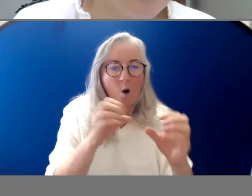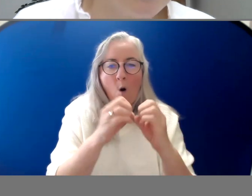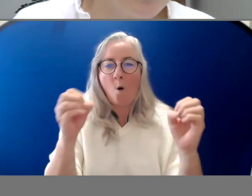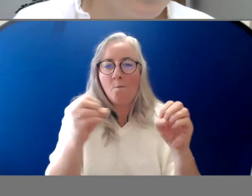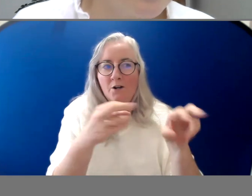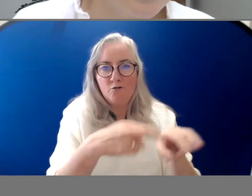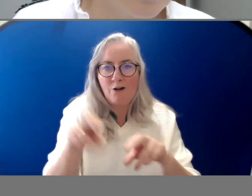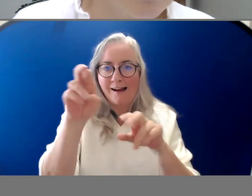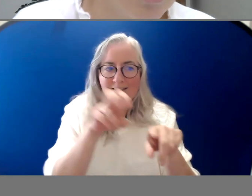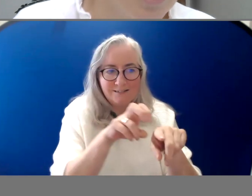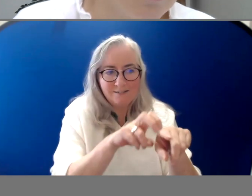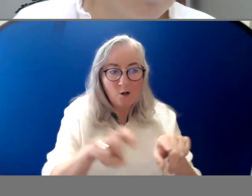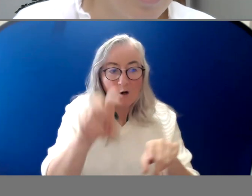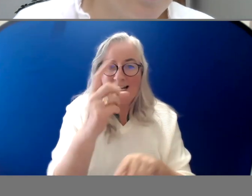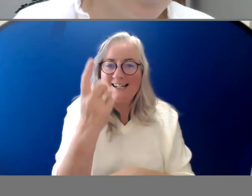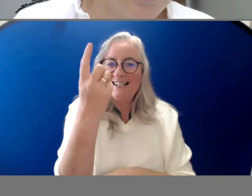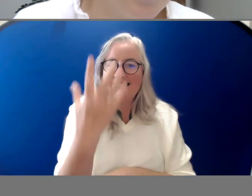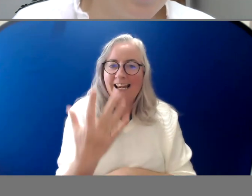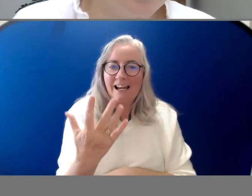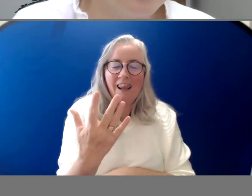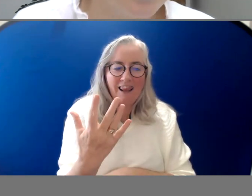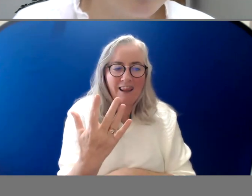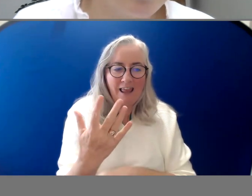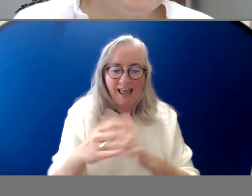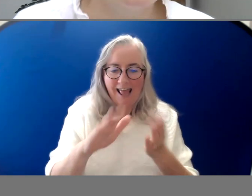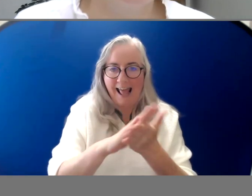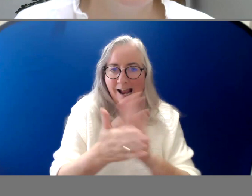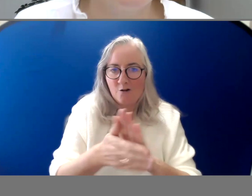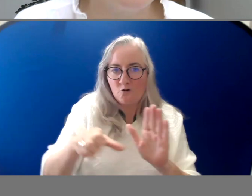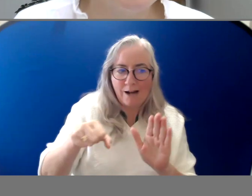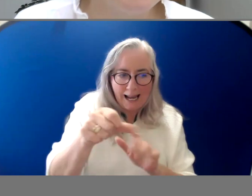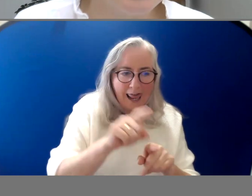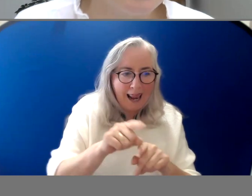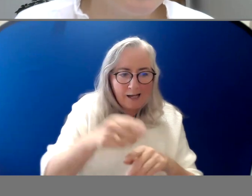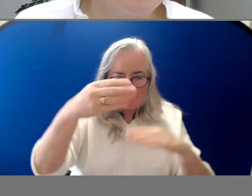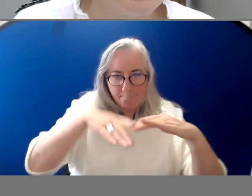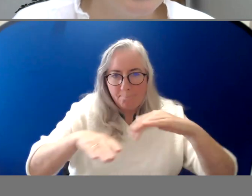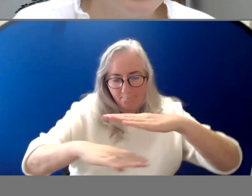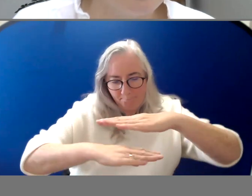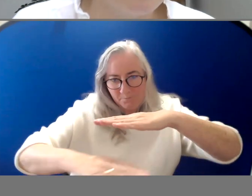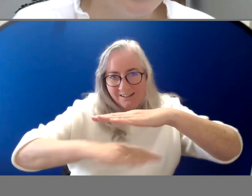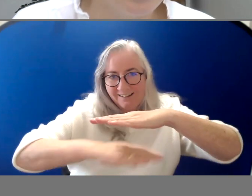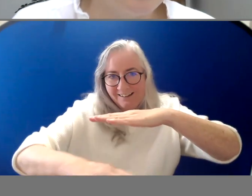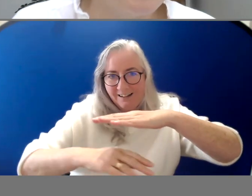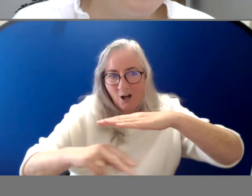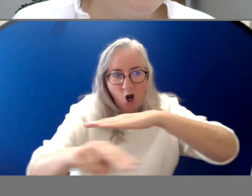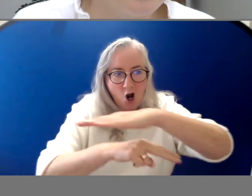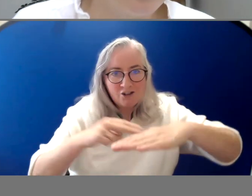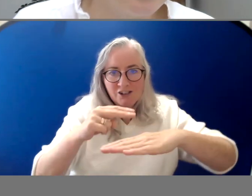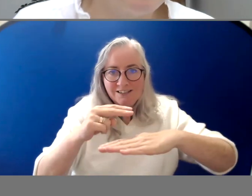one single folding handrail and a kind of a pit underneath the stairs and that would give